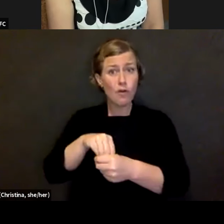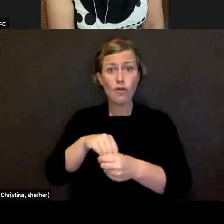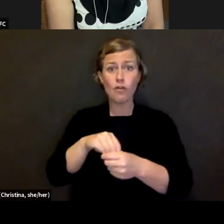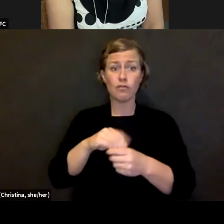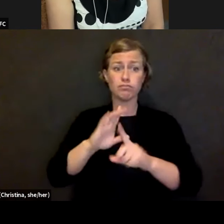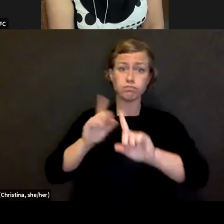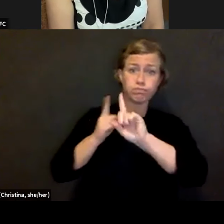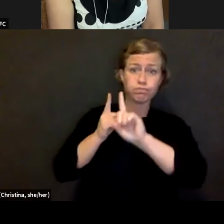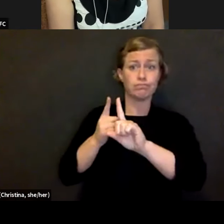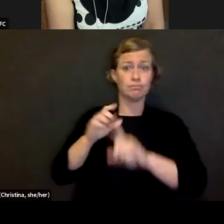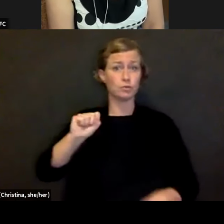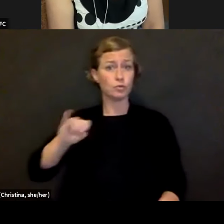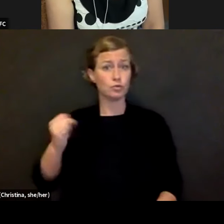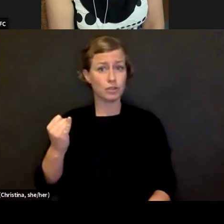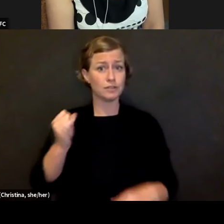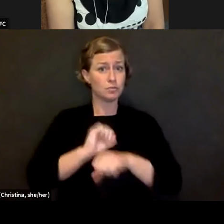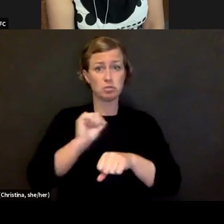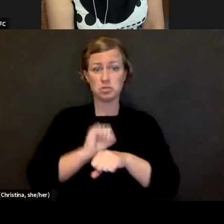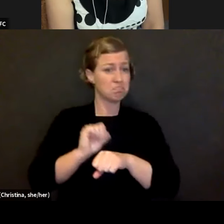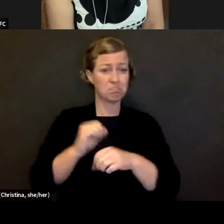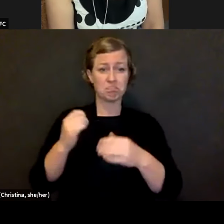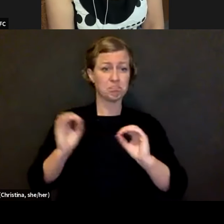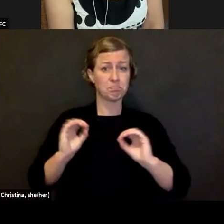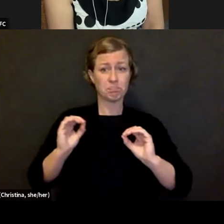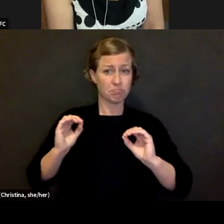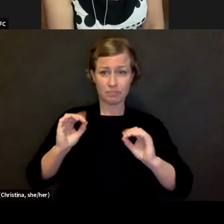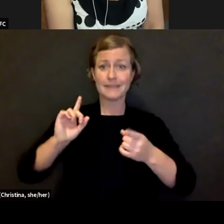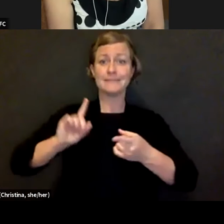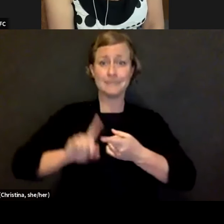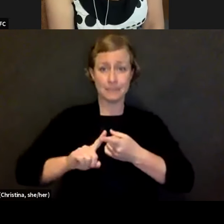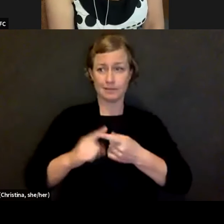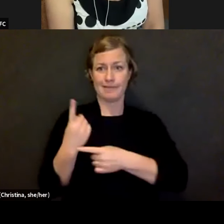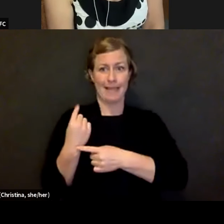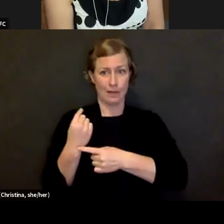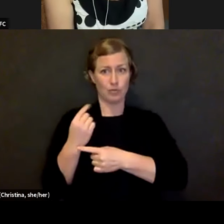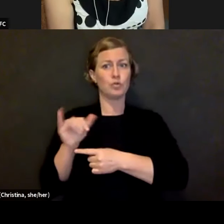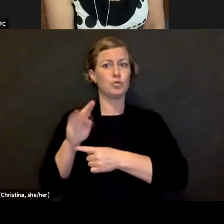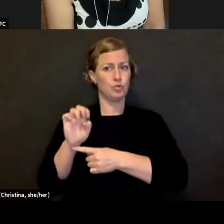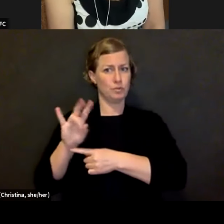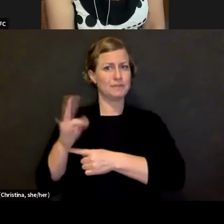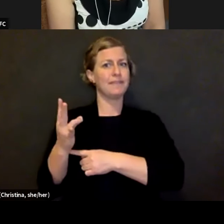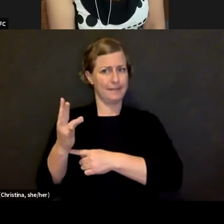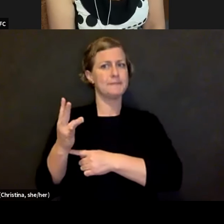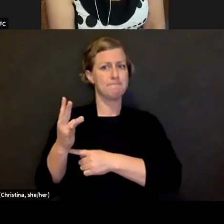end of 2013 and I really was not involved in any